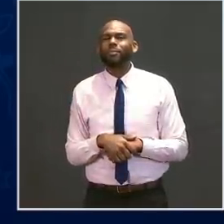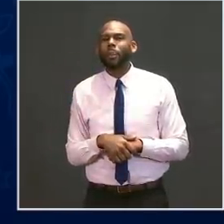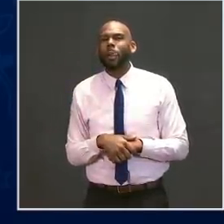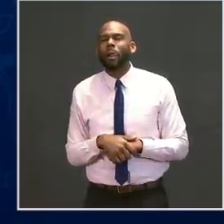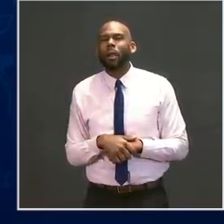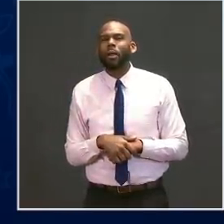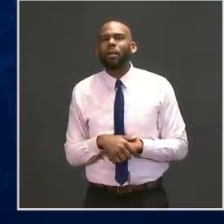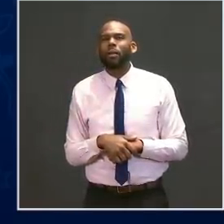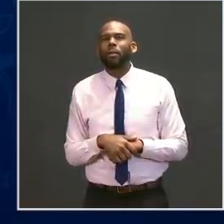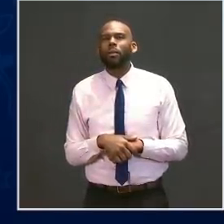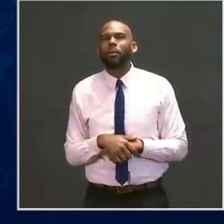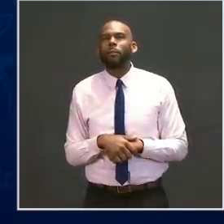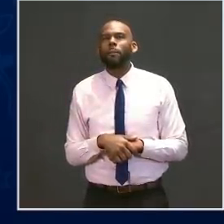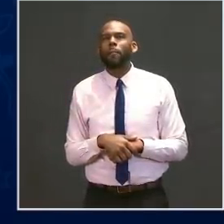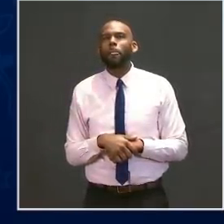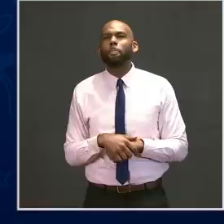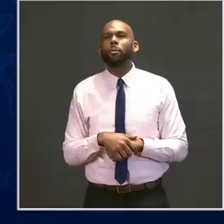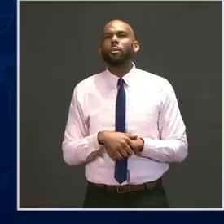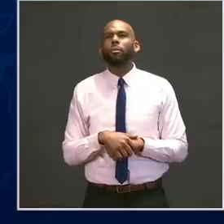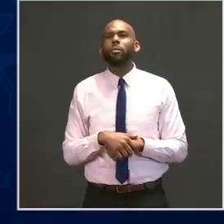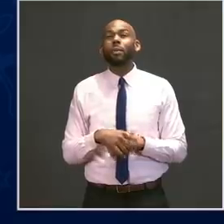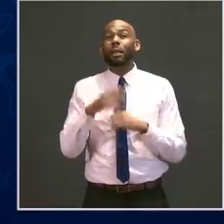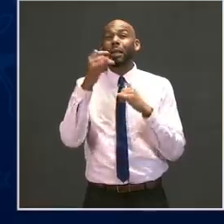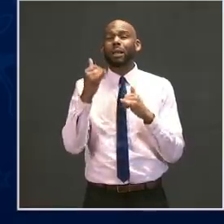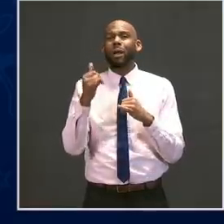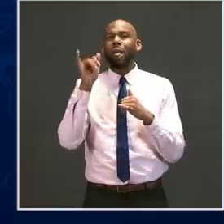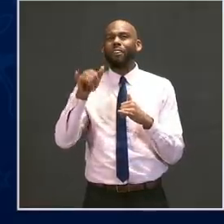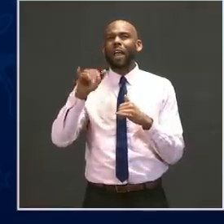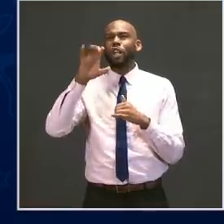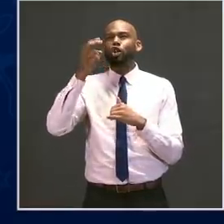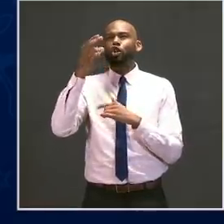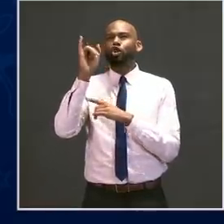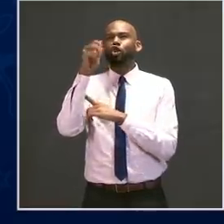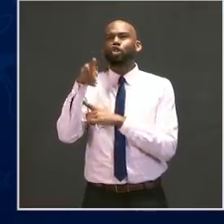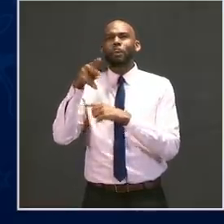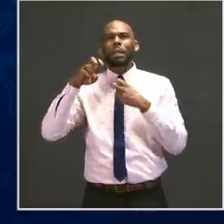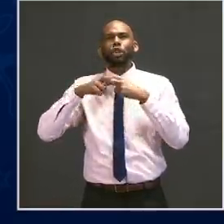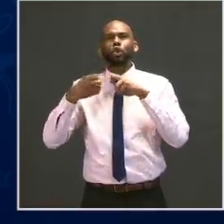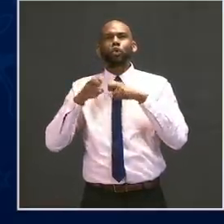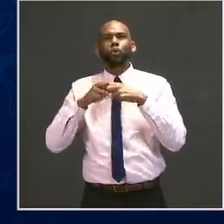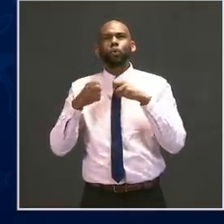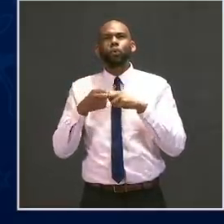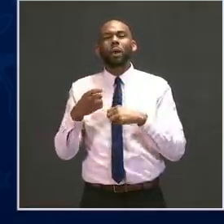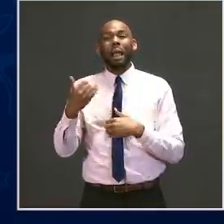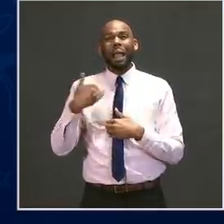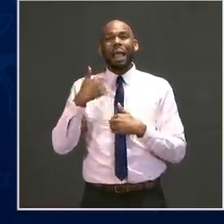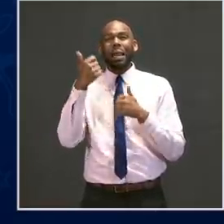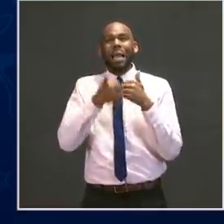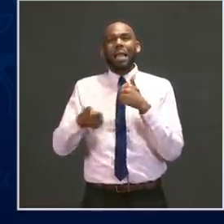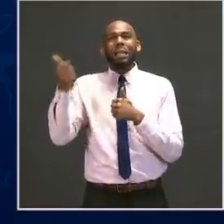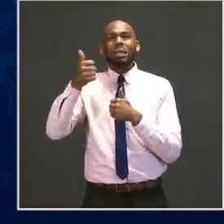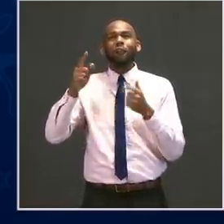The Press: I wanted to go back to the chip issue. I know you mentioned that there's going to be an executive order about reviewing supply chains.